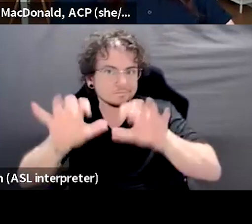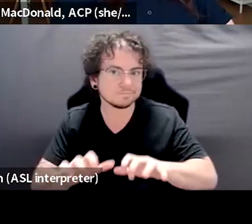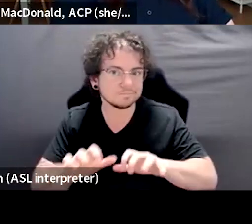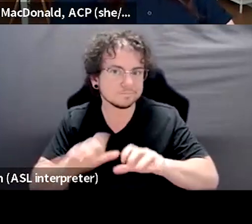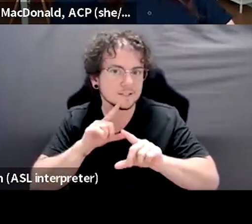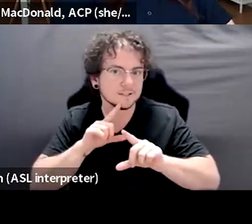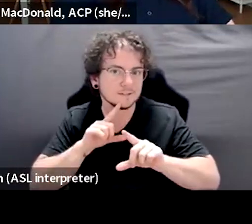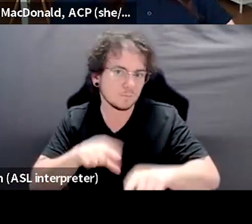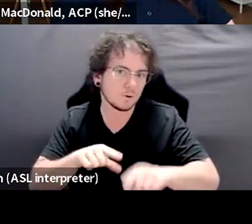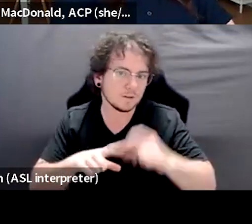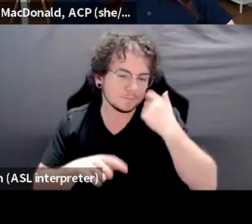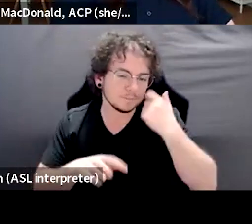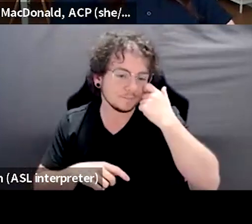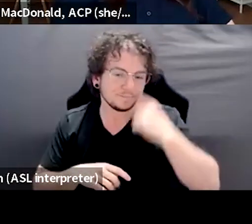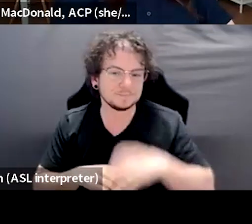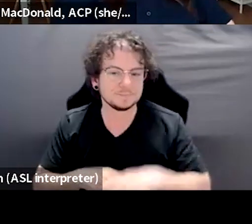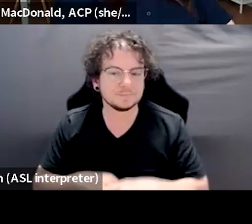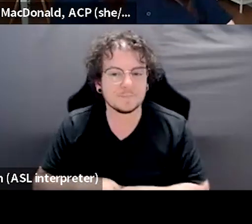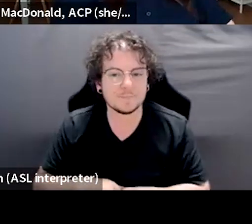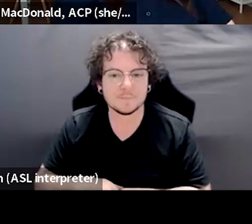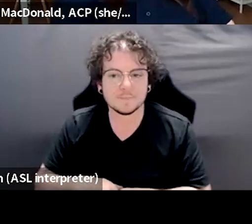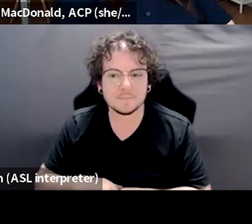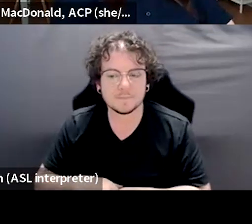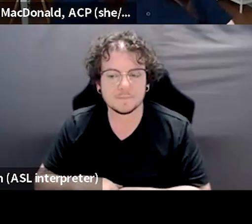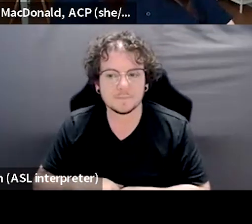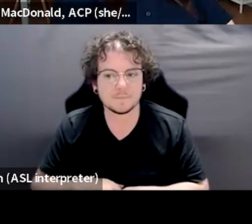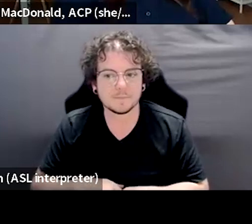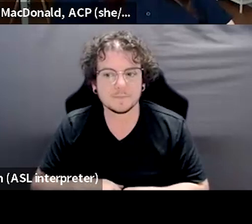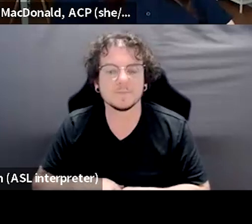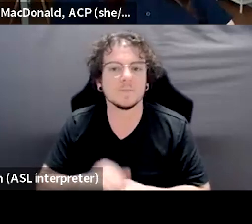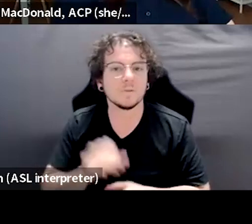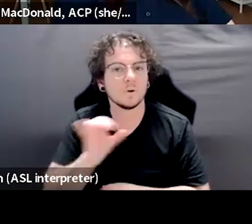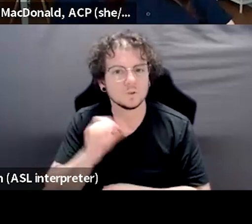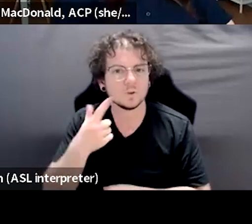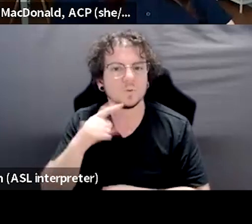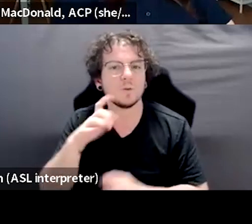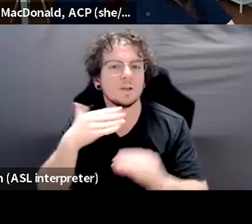that would be wonderful. We will also be emailing a link to the recording of